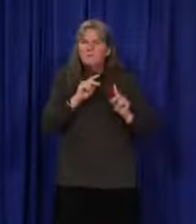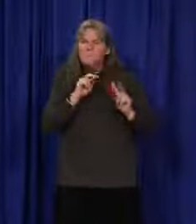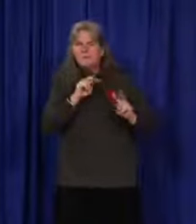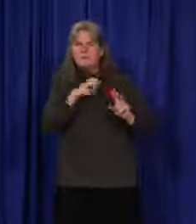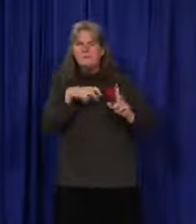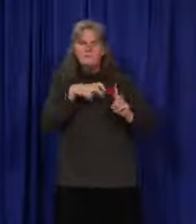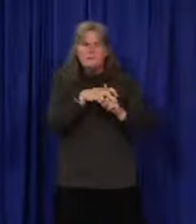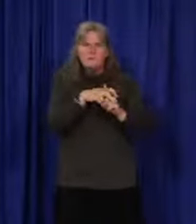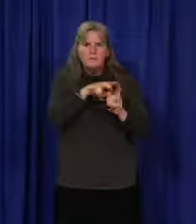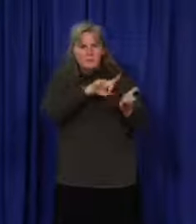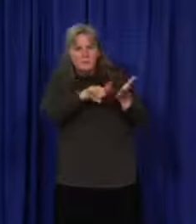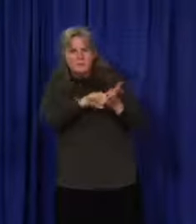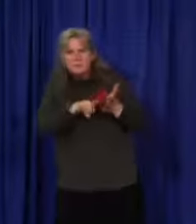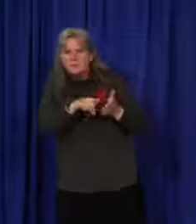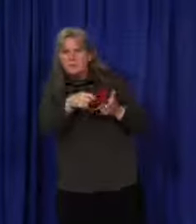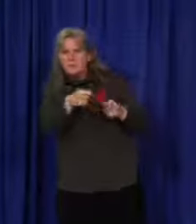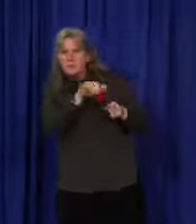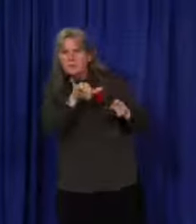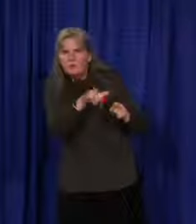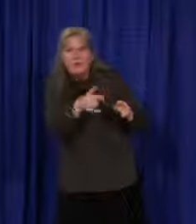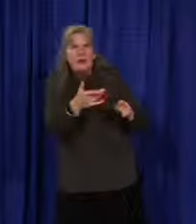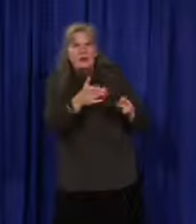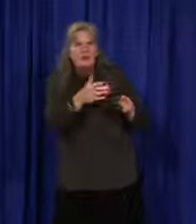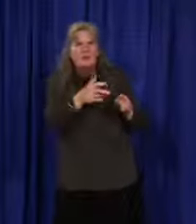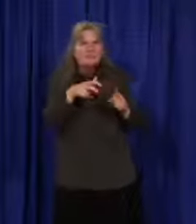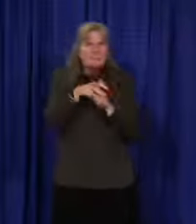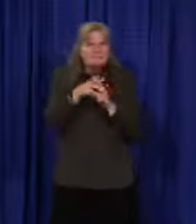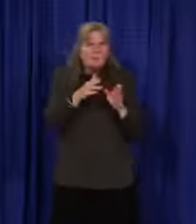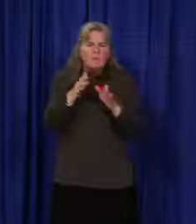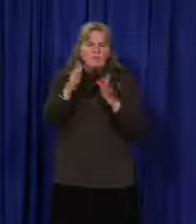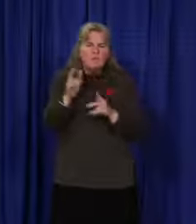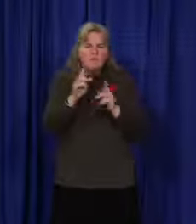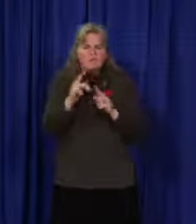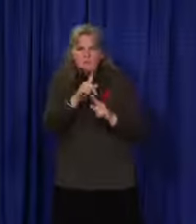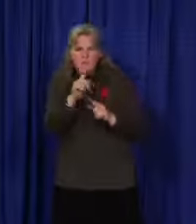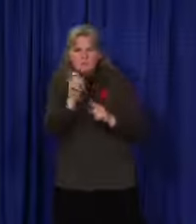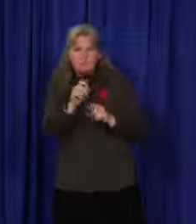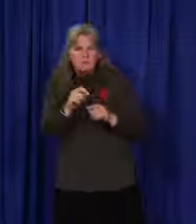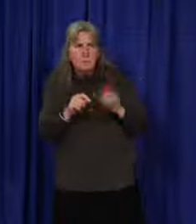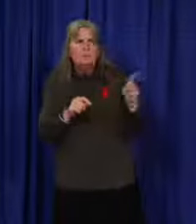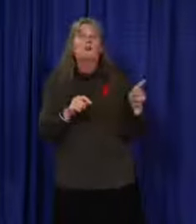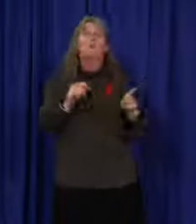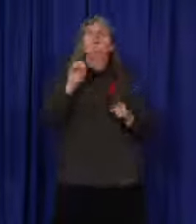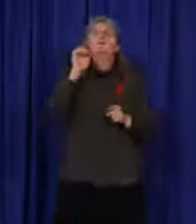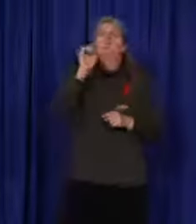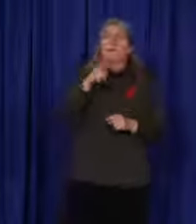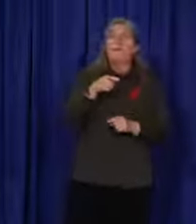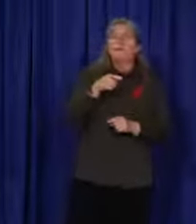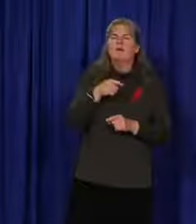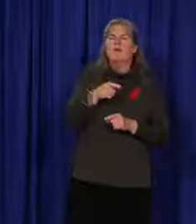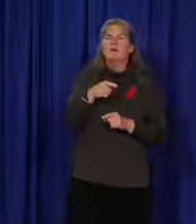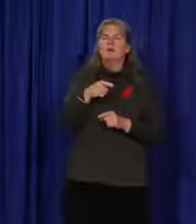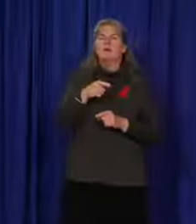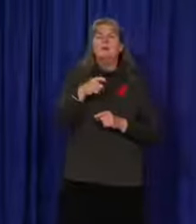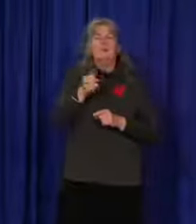number of complaints there have been 15. More of the complaints were on the failure to self-isolate perspective. But again the importance of